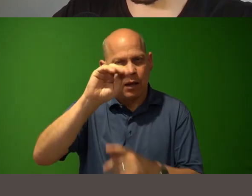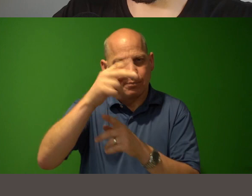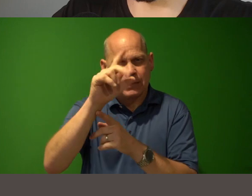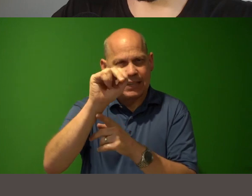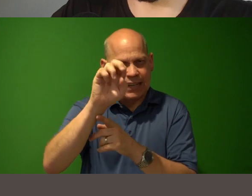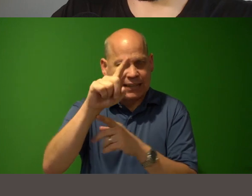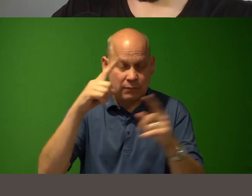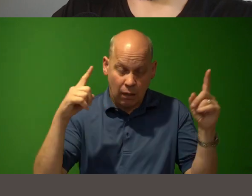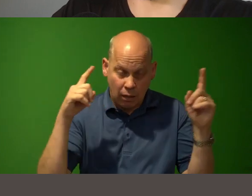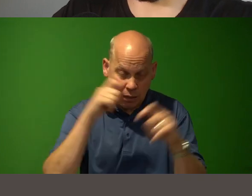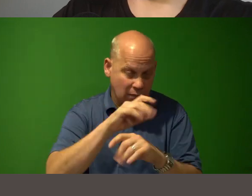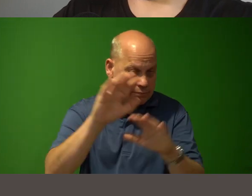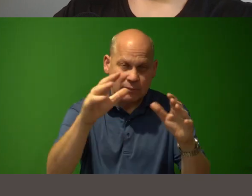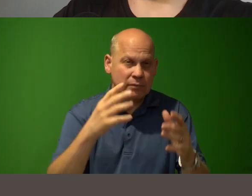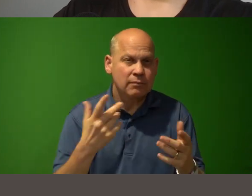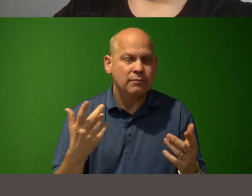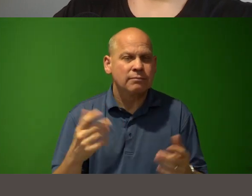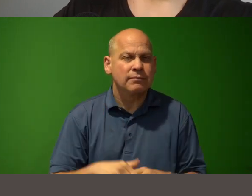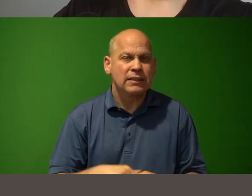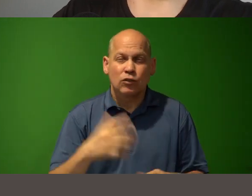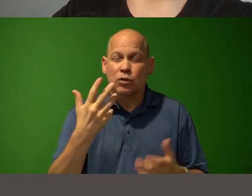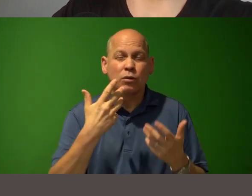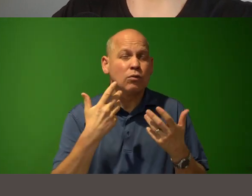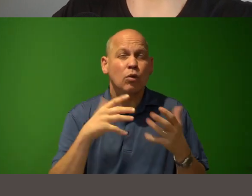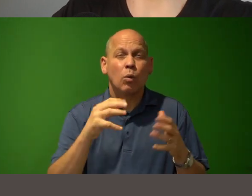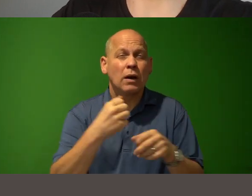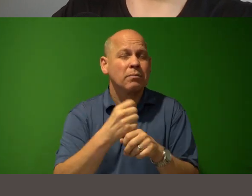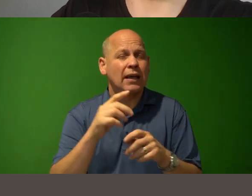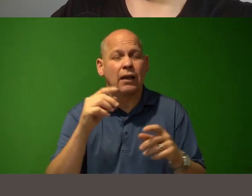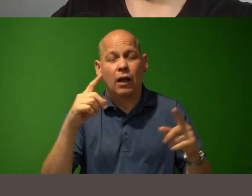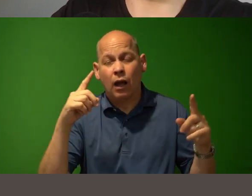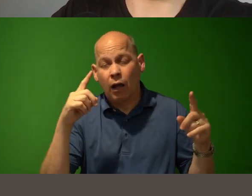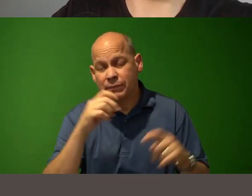While we have a lot of great stuff here, you don't want to make it complicated. It's okay to go